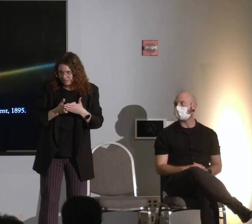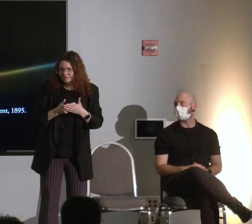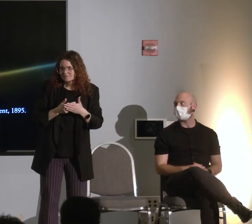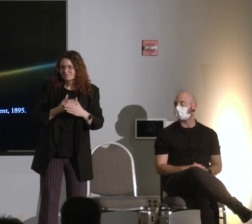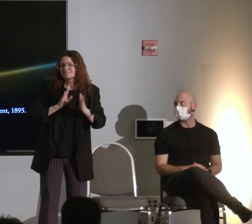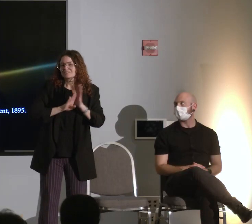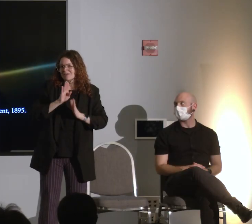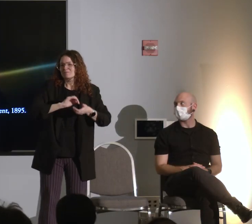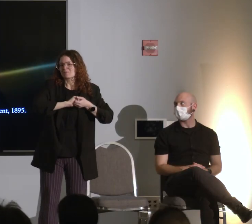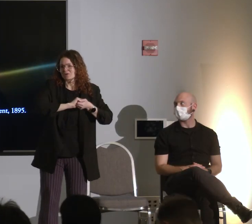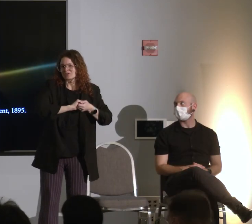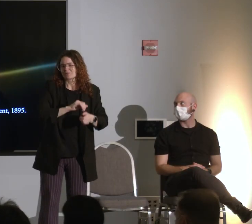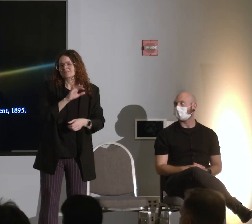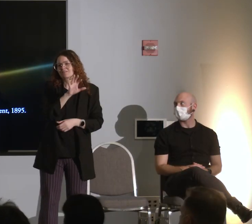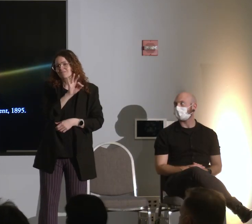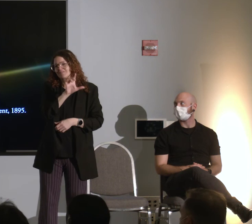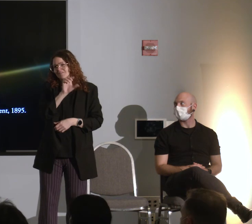because it became Frederick Law Olmstead and Sons.